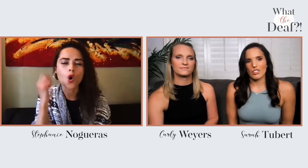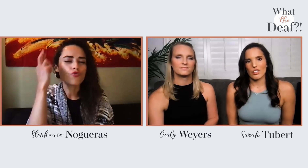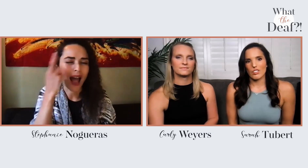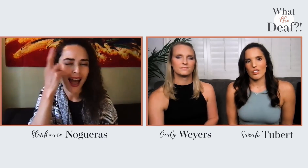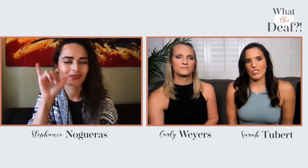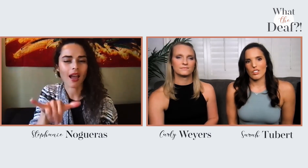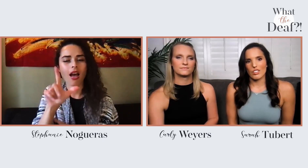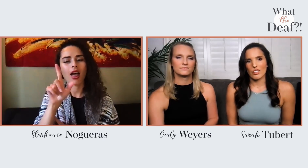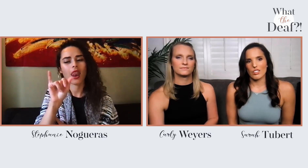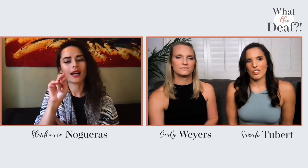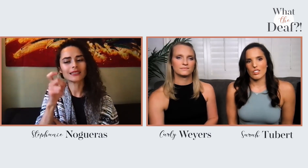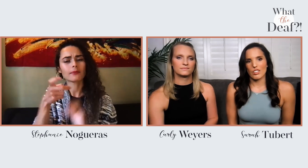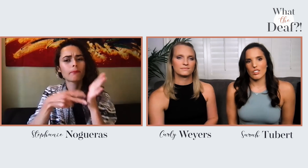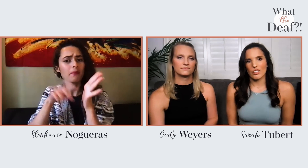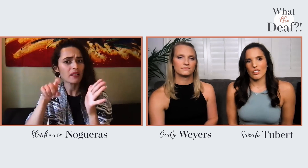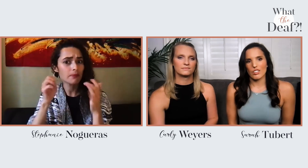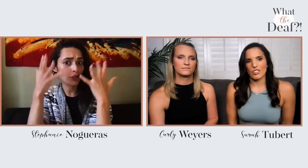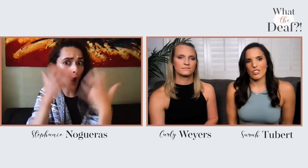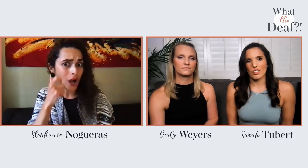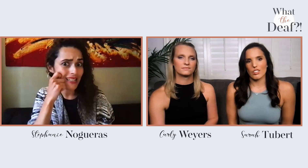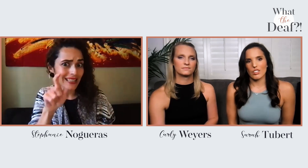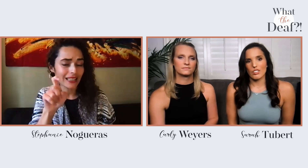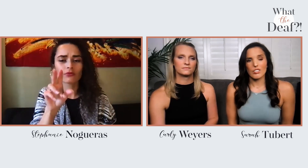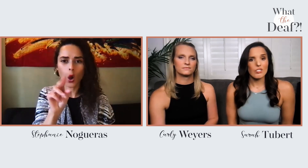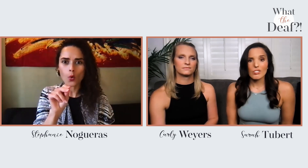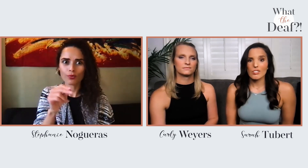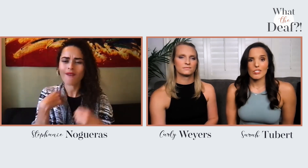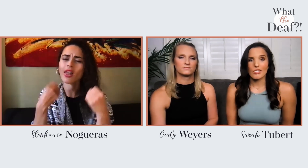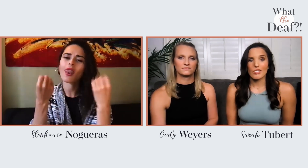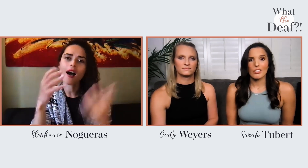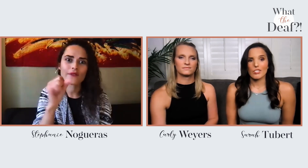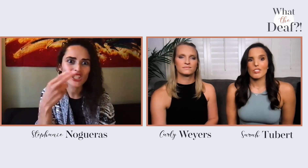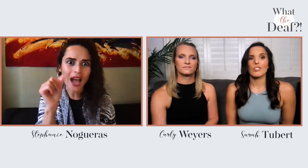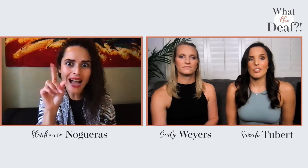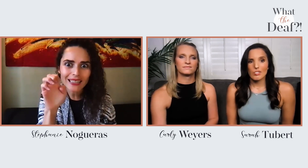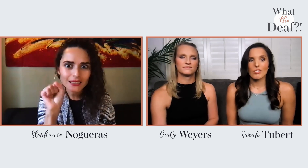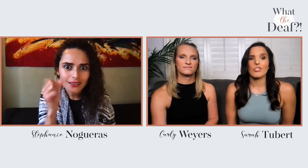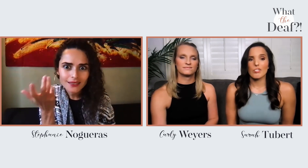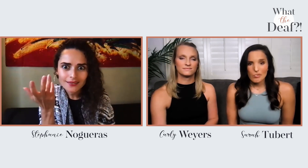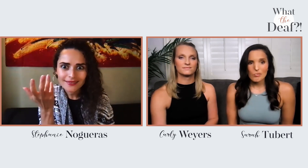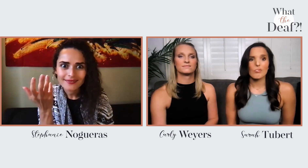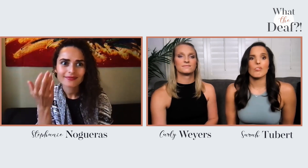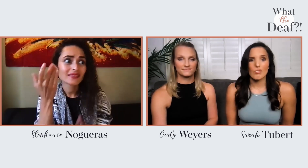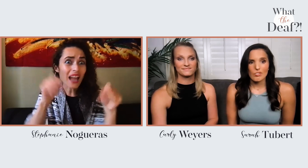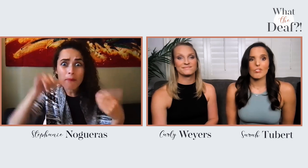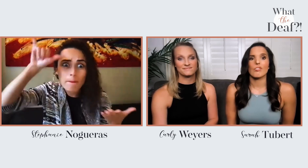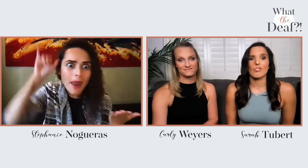because a lot of people don't realize that Latinx individuals aren't all dark-skinned. We come in a variety of shades.